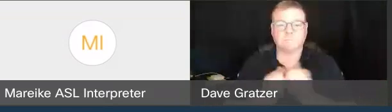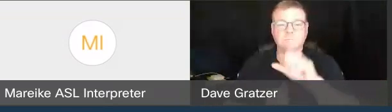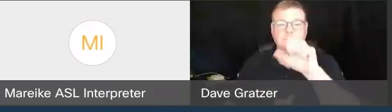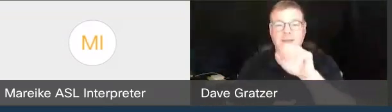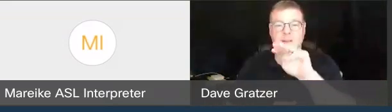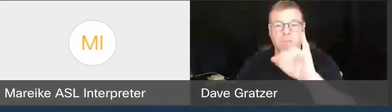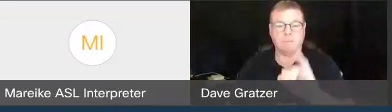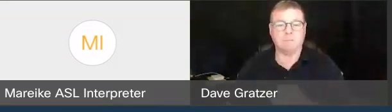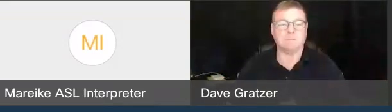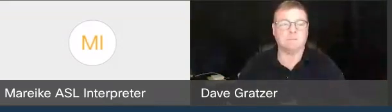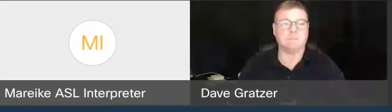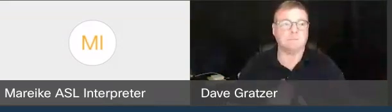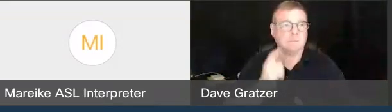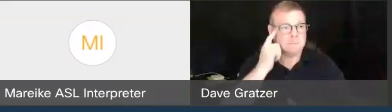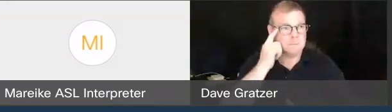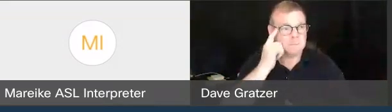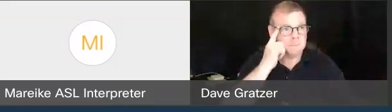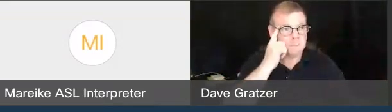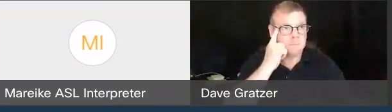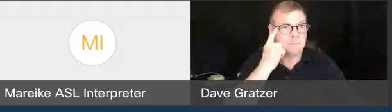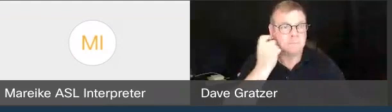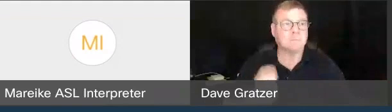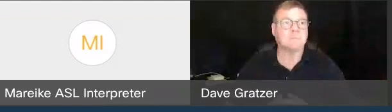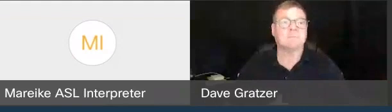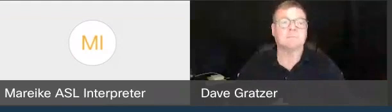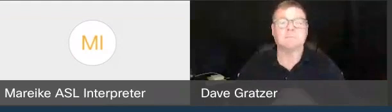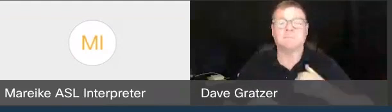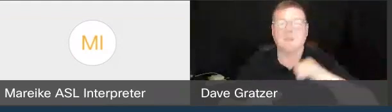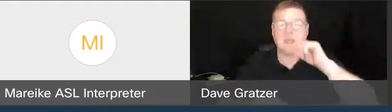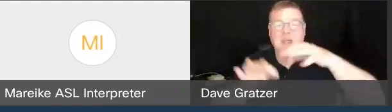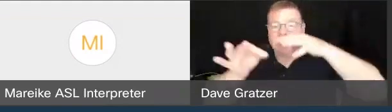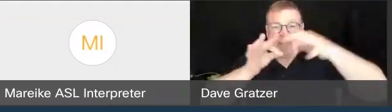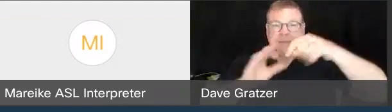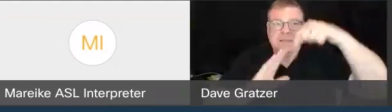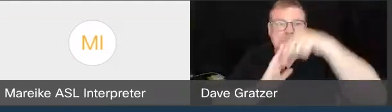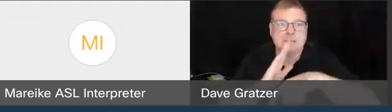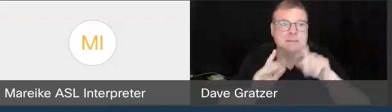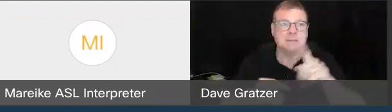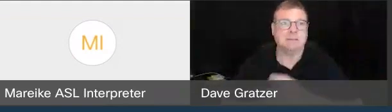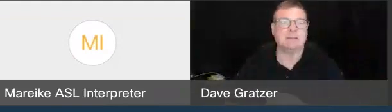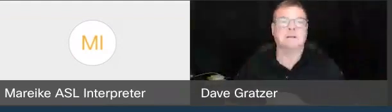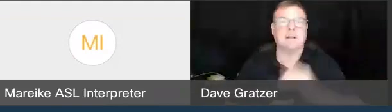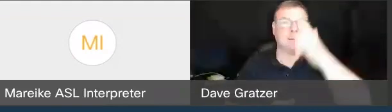mental illness. So I won't go into this sequential intercept model cause we just talked about it. But